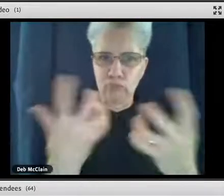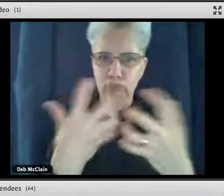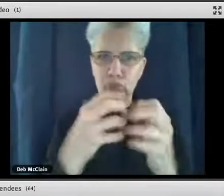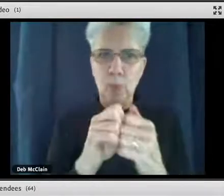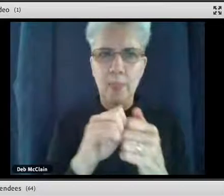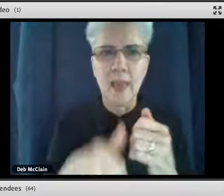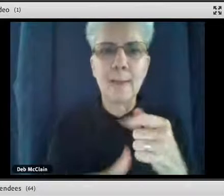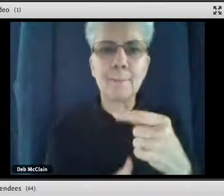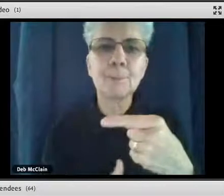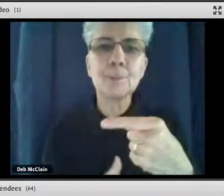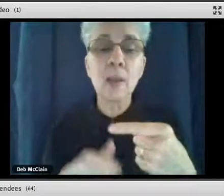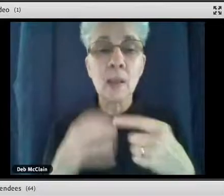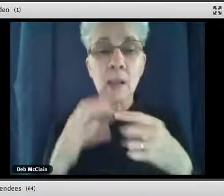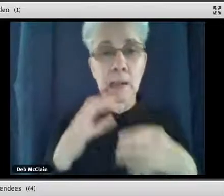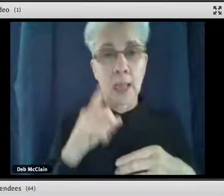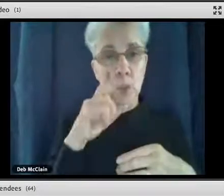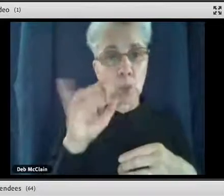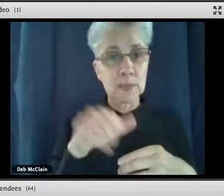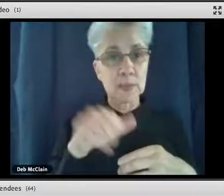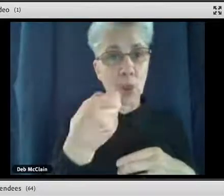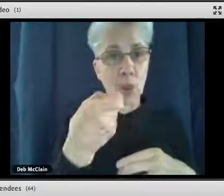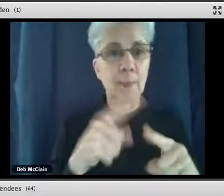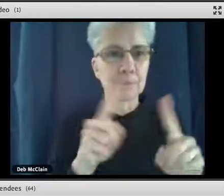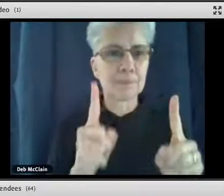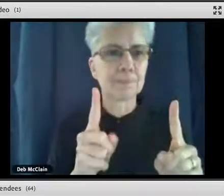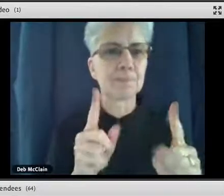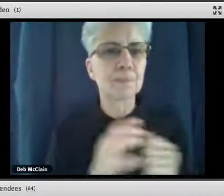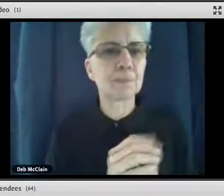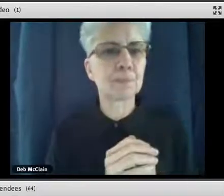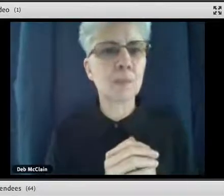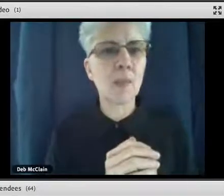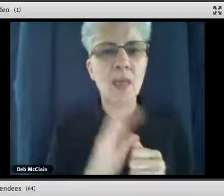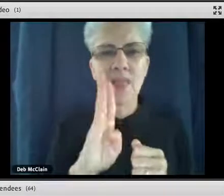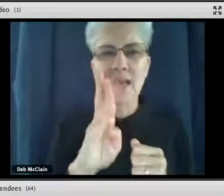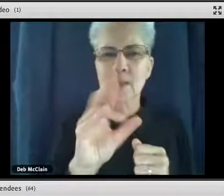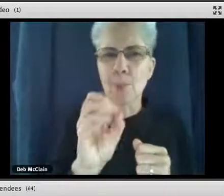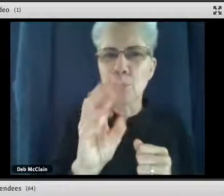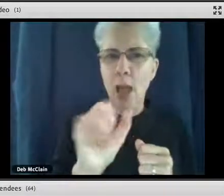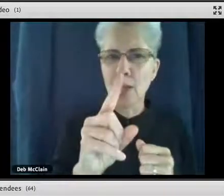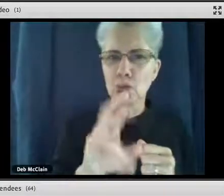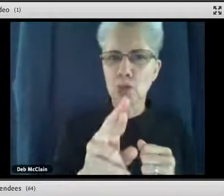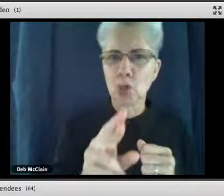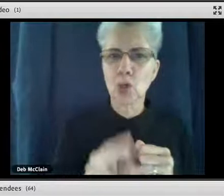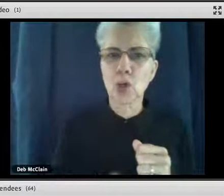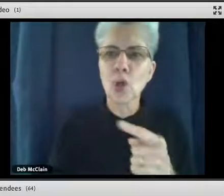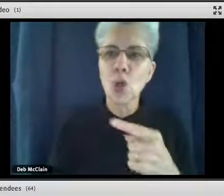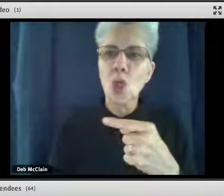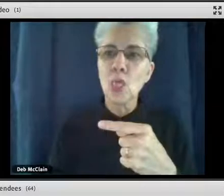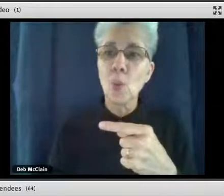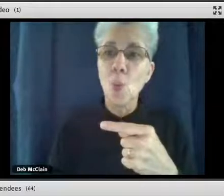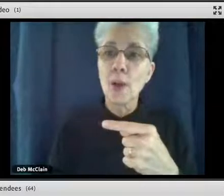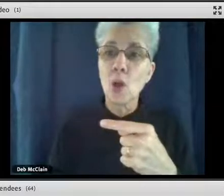Client looks perhaps a little bit different. But this is the browser one on the web